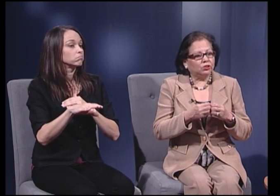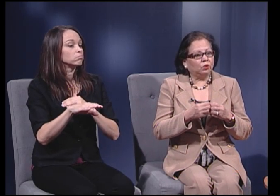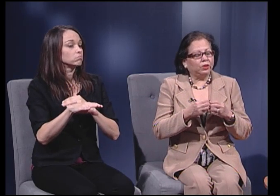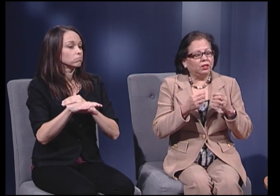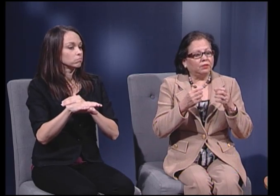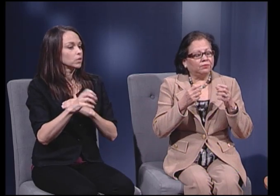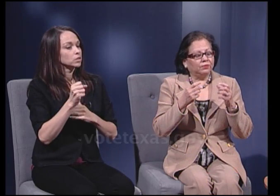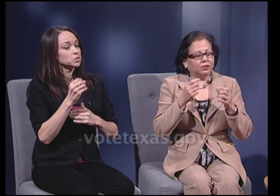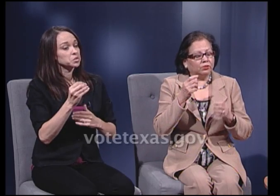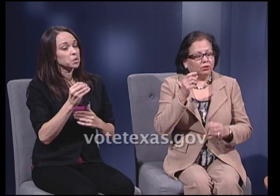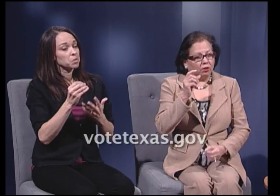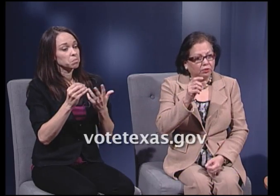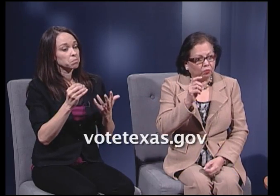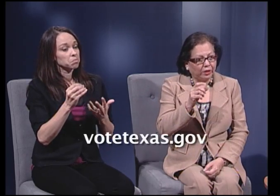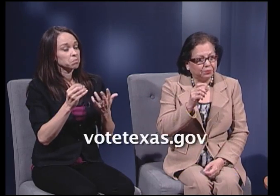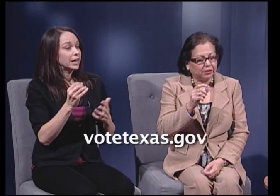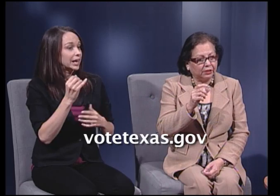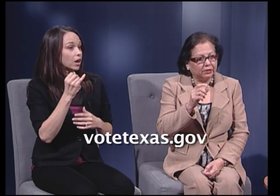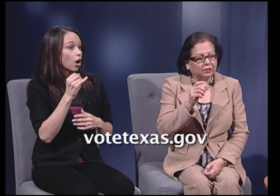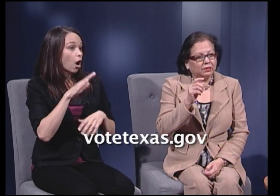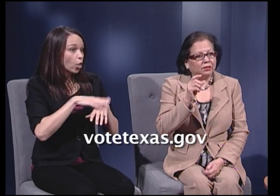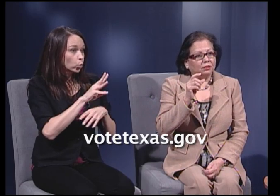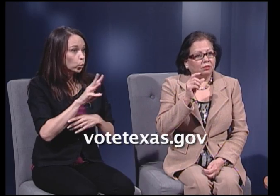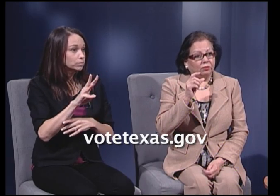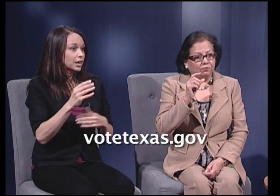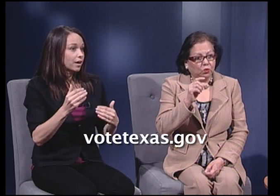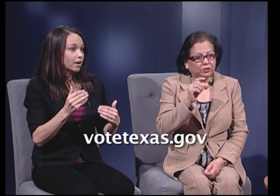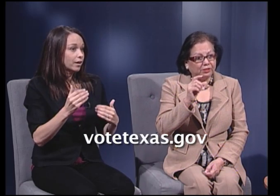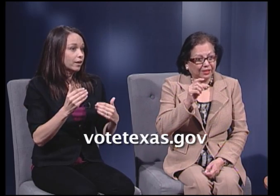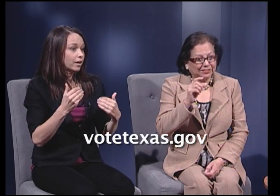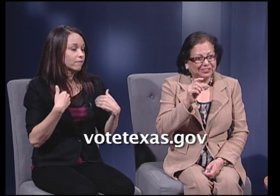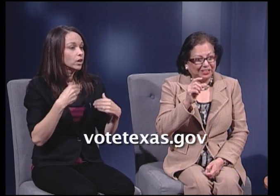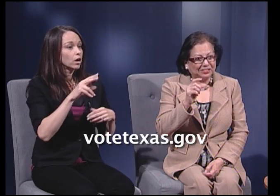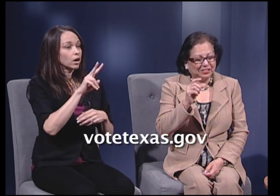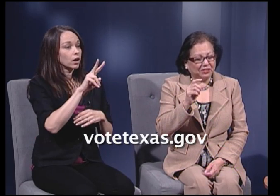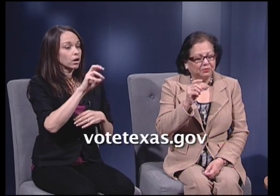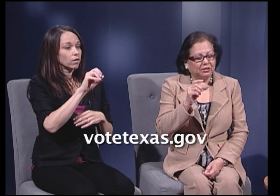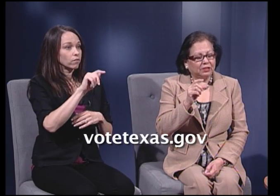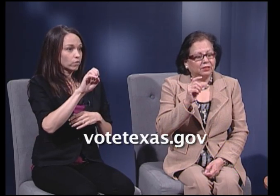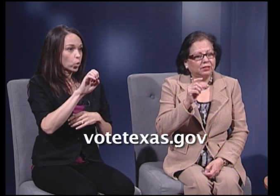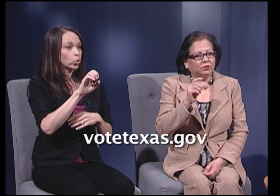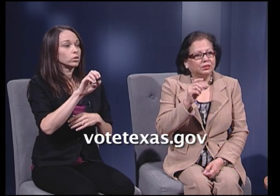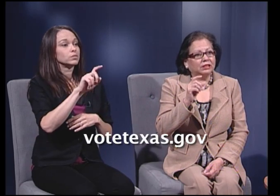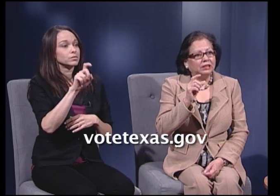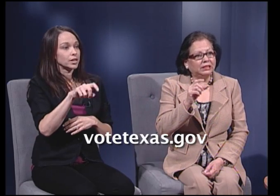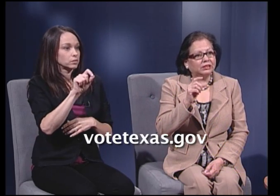So if there's on our website, on votetexas.gov, there is a list